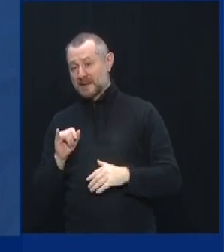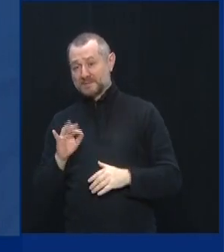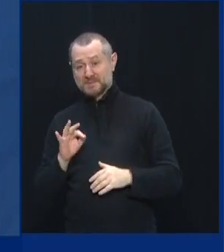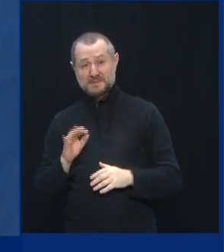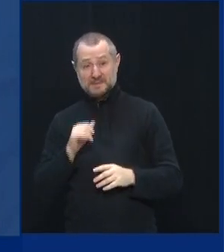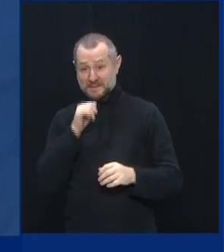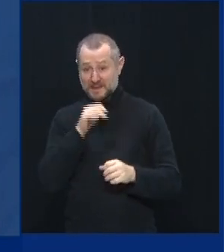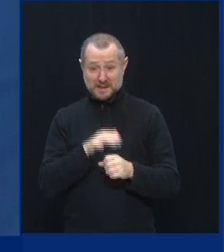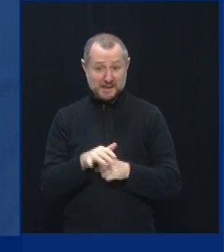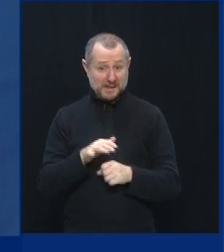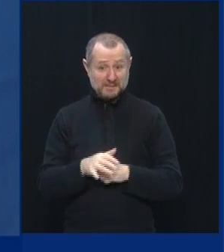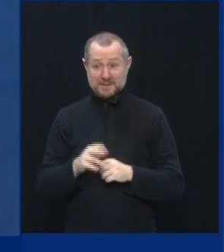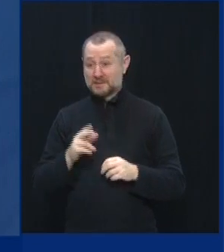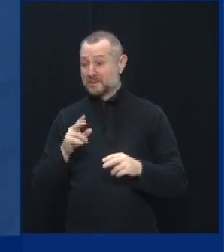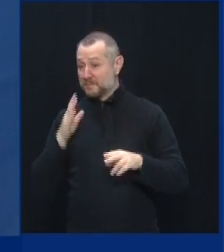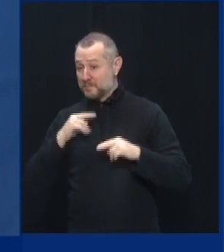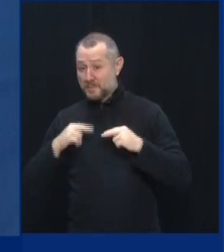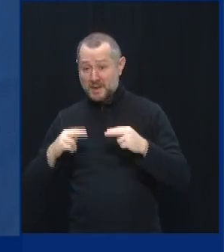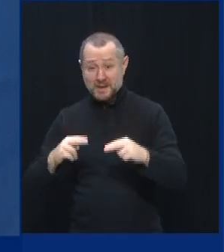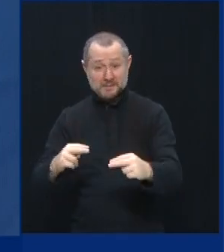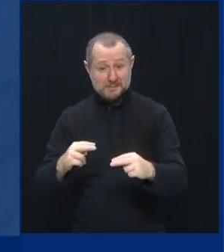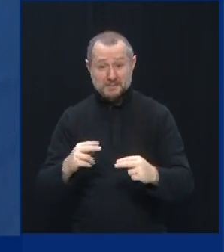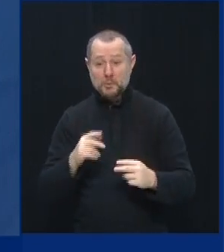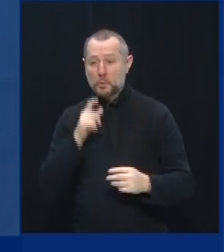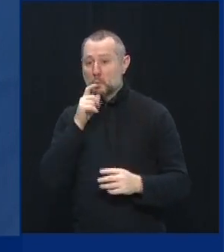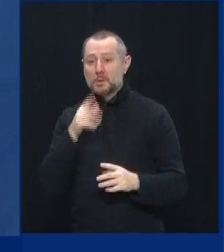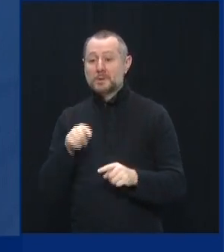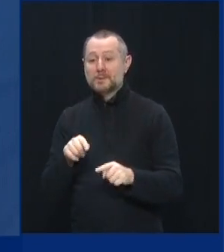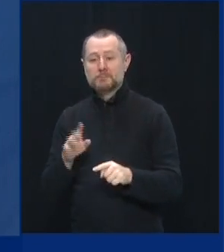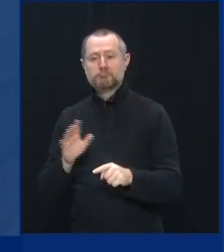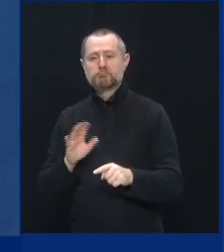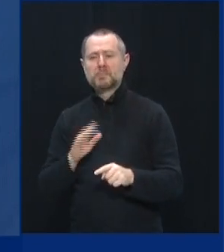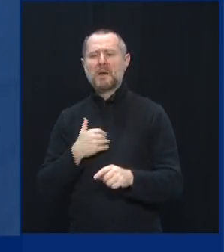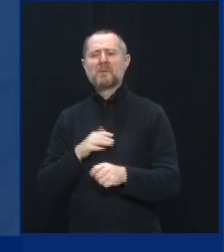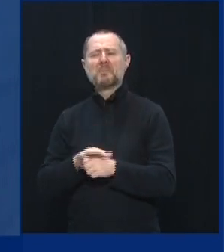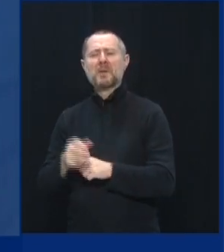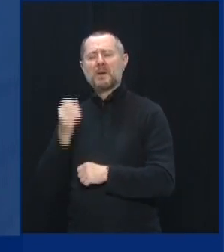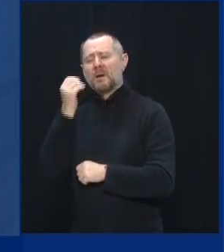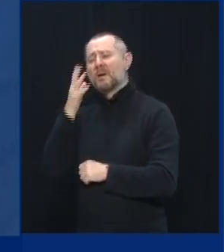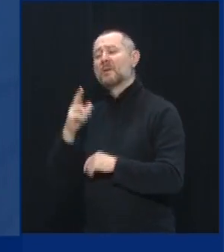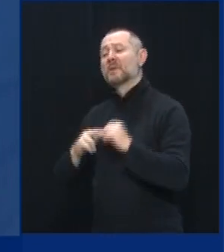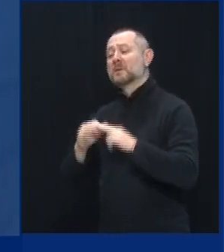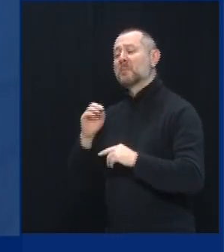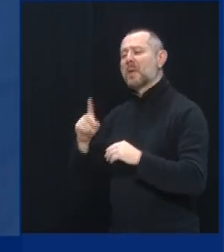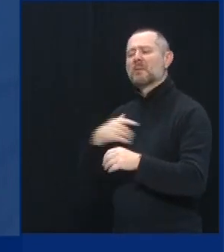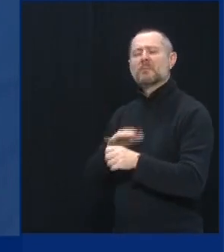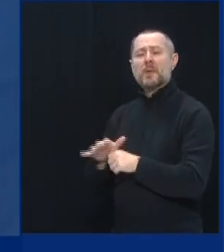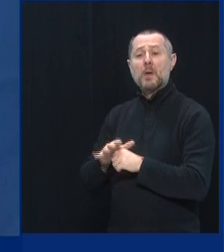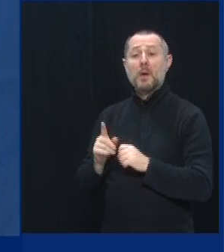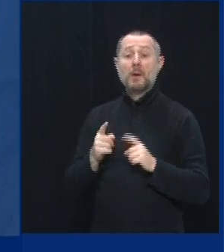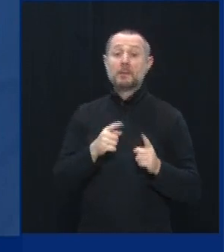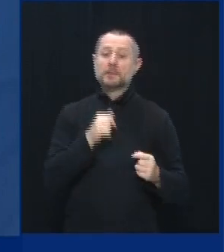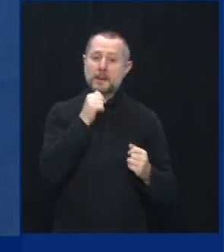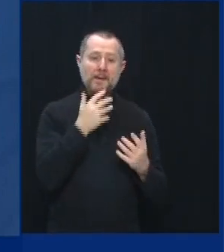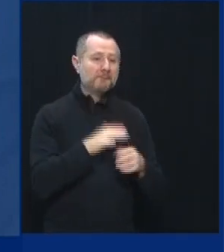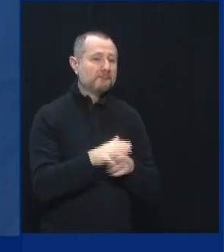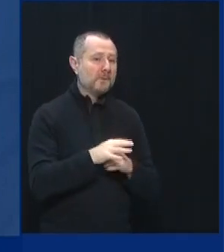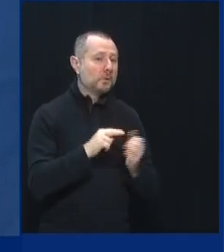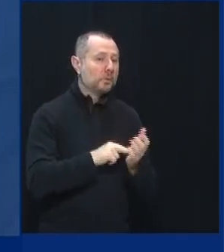BOARD. HOSPITAL CAPACITY IS THE KEY. HOSPITAL CAPACITY IF YOU GET INTO TROUBLE IT'S GOING TO BE BECAUSE THEY DON'T HAVE ENOUGH